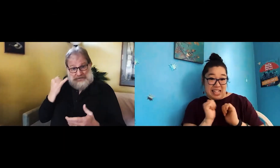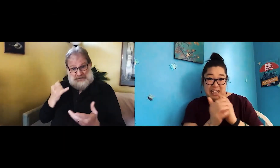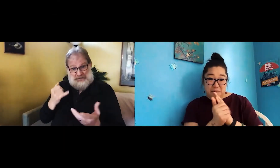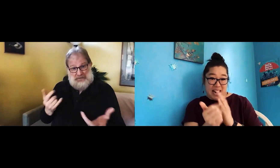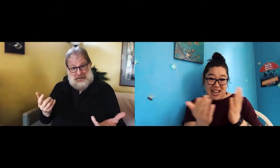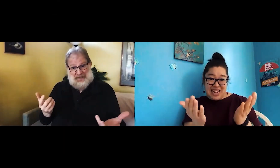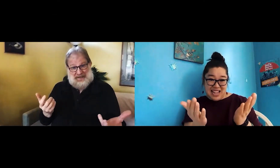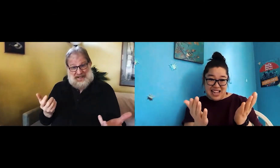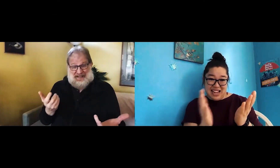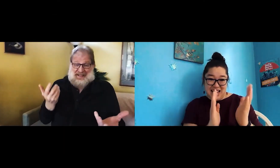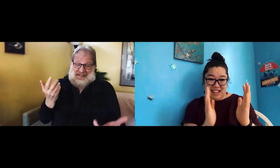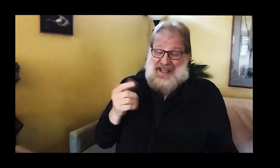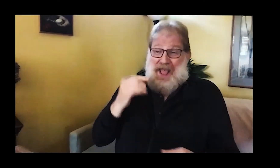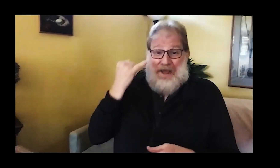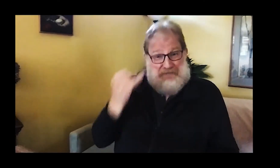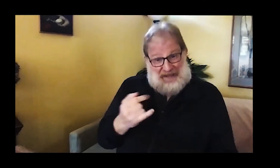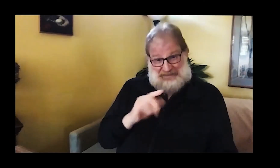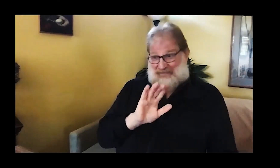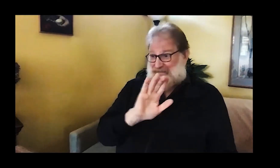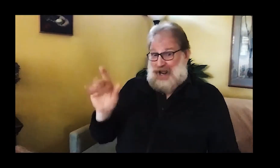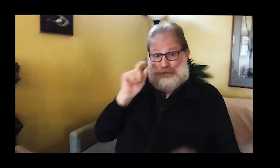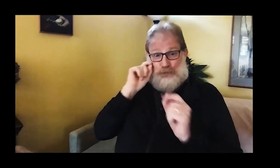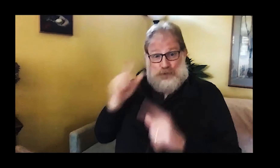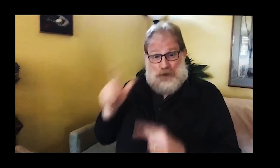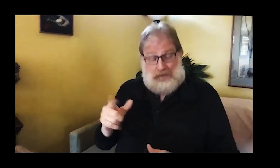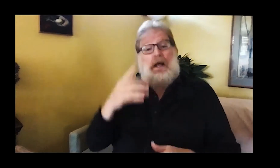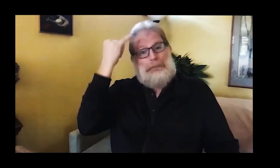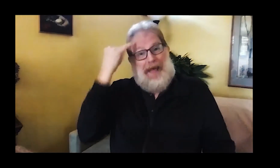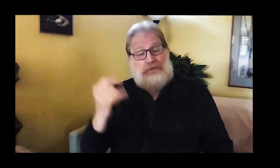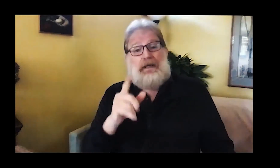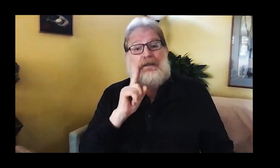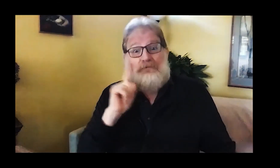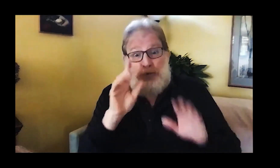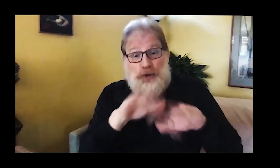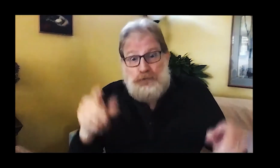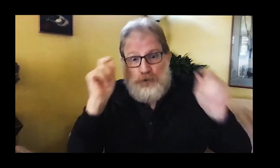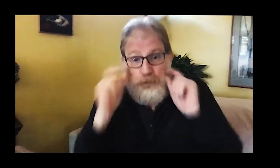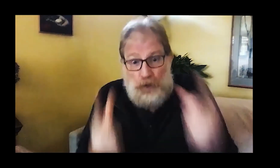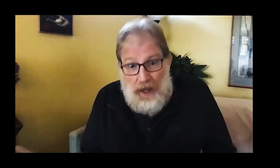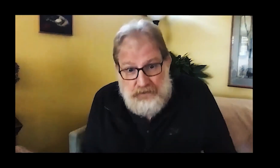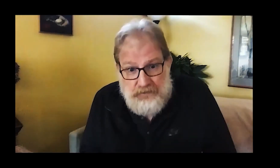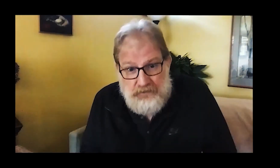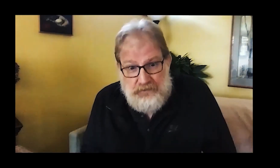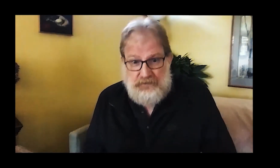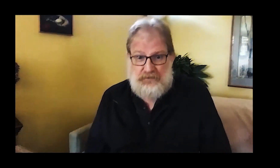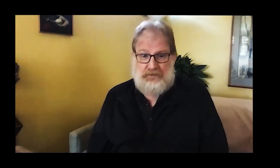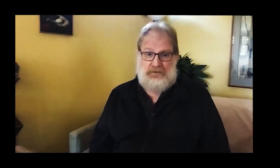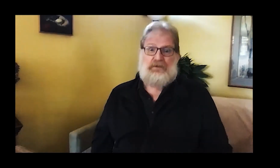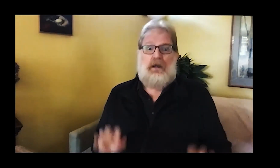that’s some serious acting talent! Well I mean, imagine their surprise and imagine the surprise of Deaf children